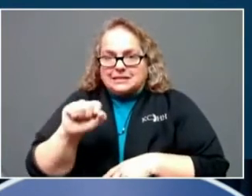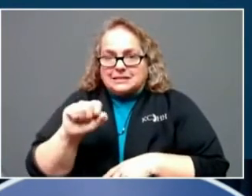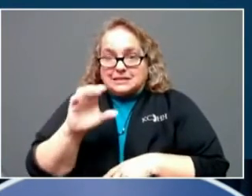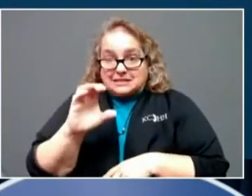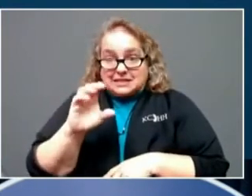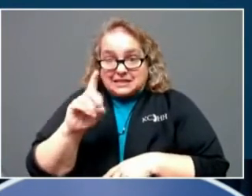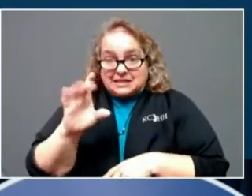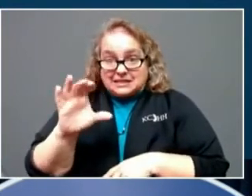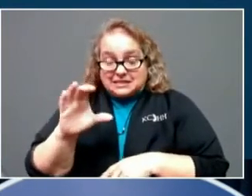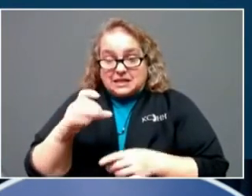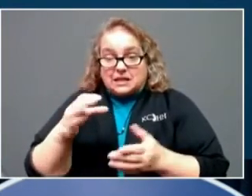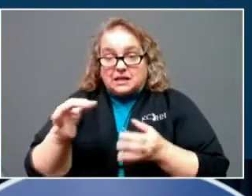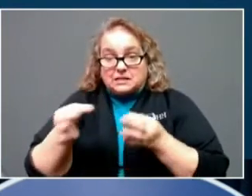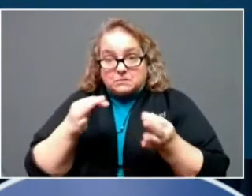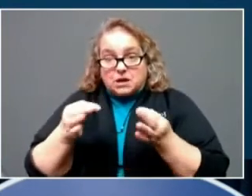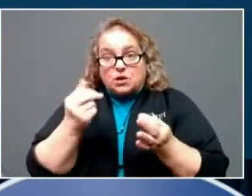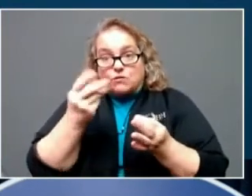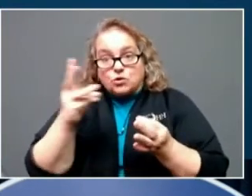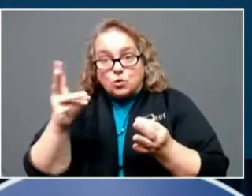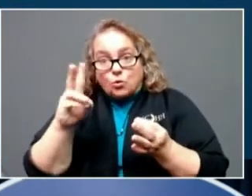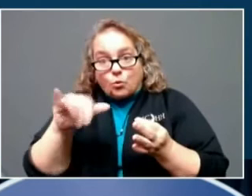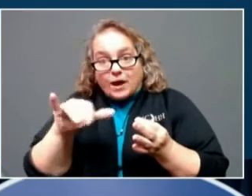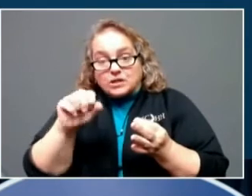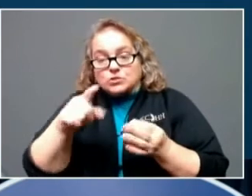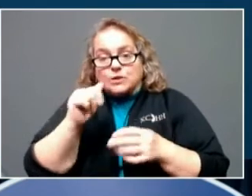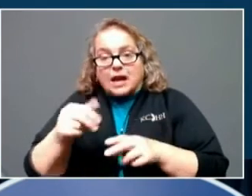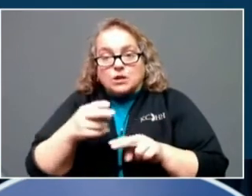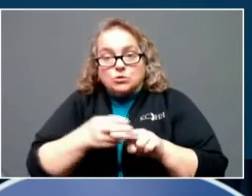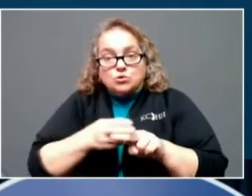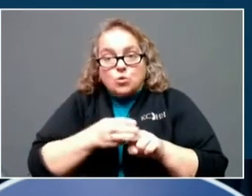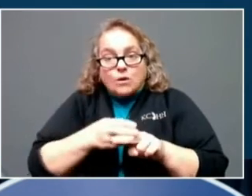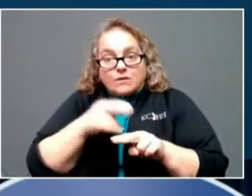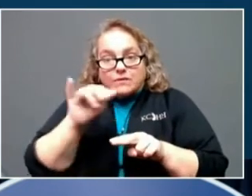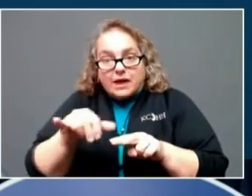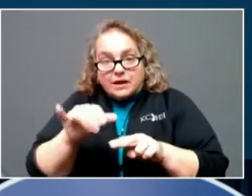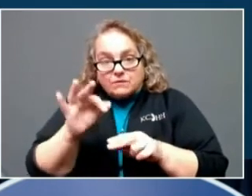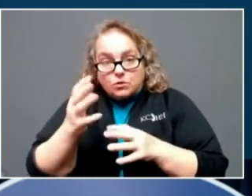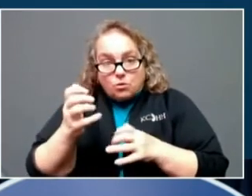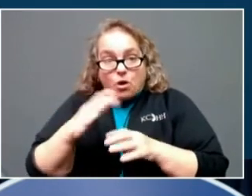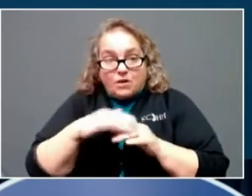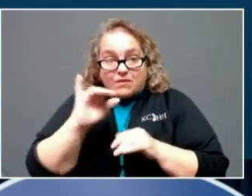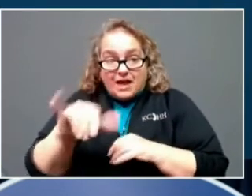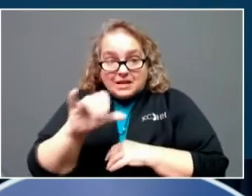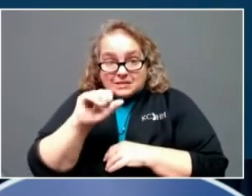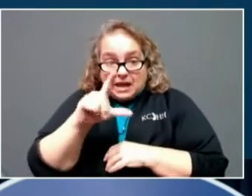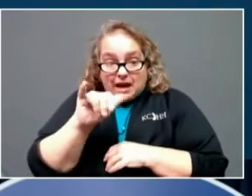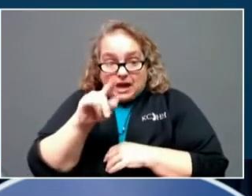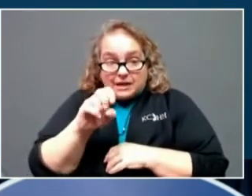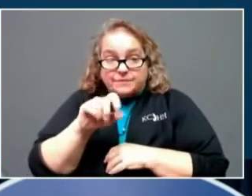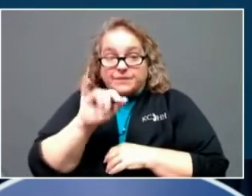little bit earlier. So on this slide, if your symptoms fully resolved, so you